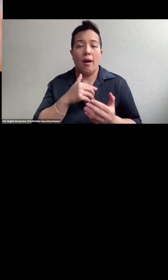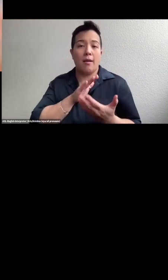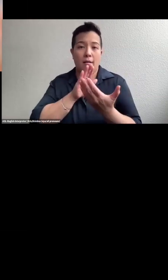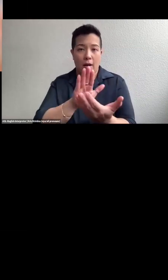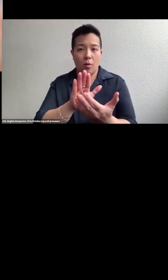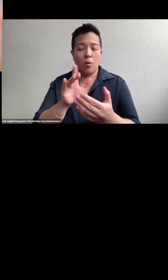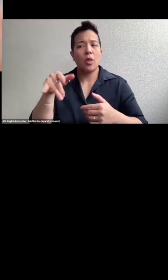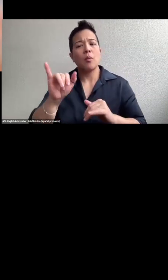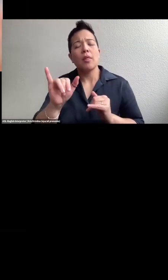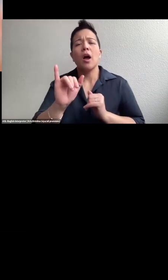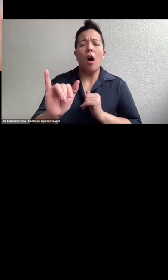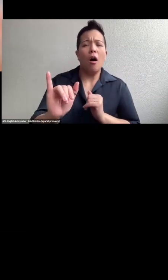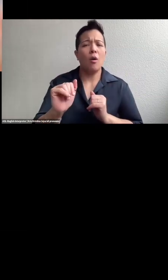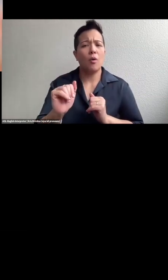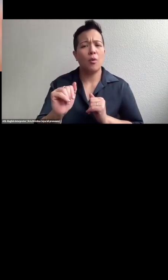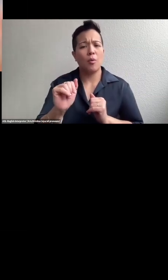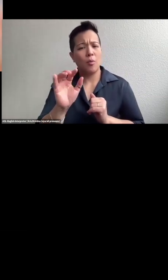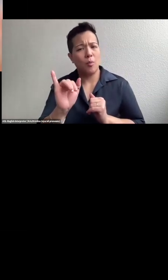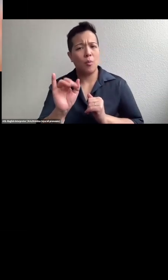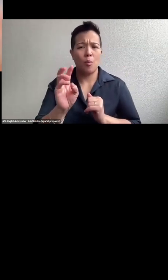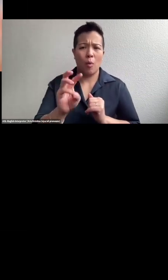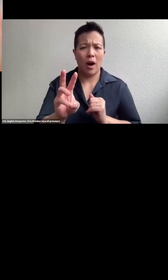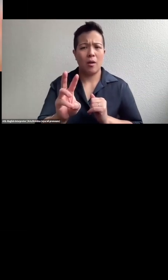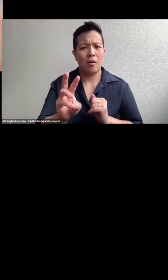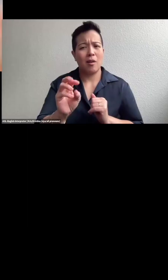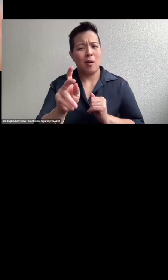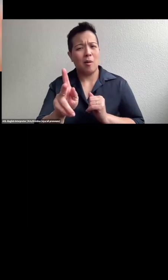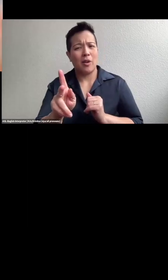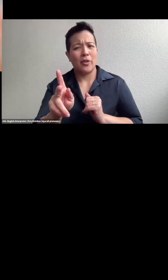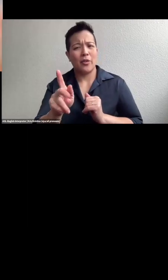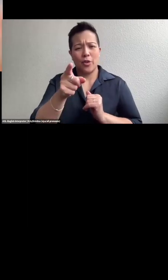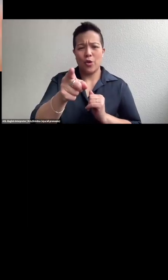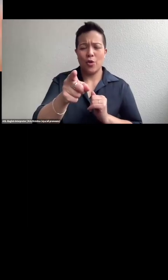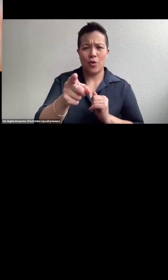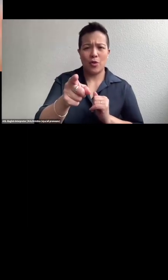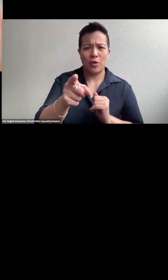were like, oh wow okay, yeah you're disabled, like it